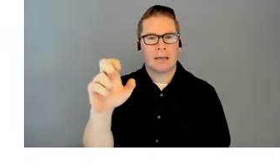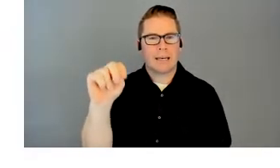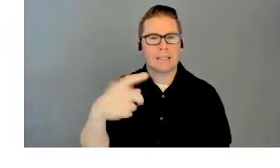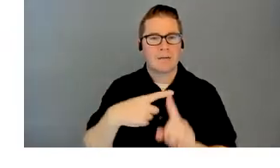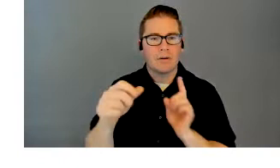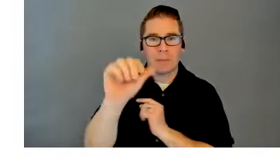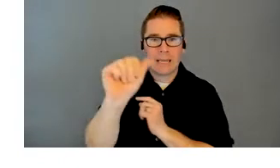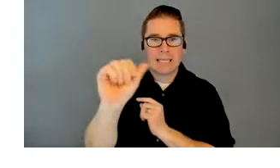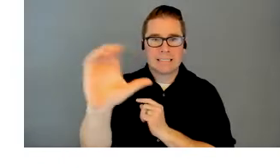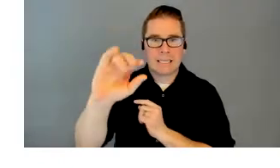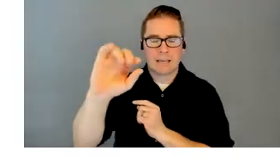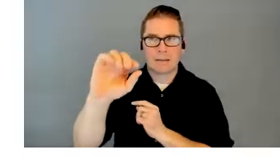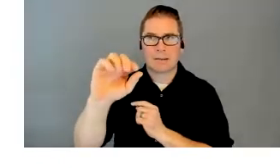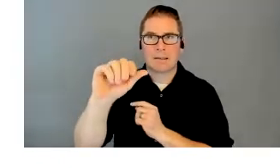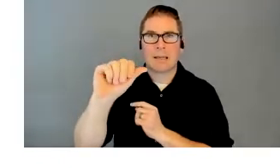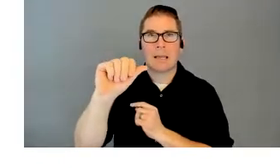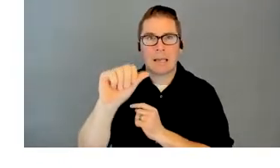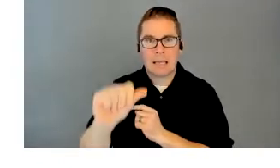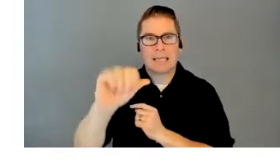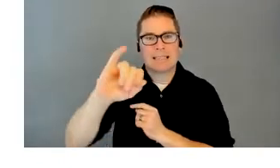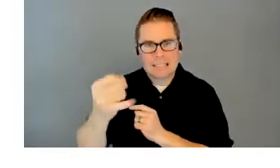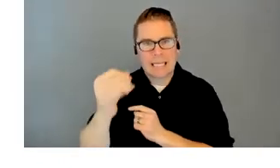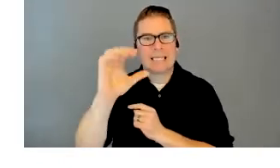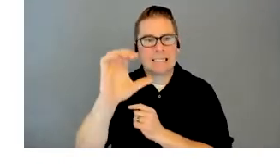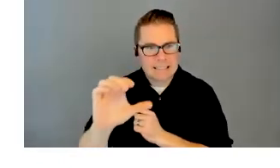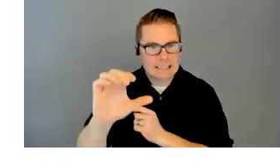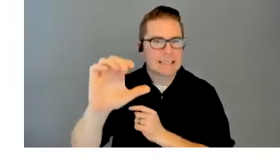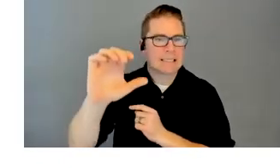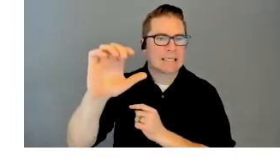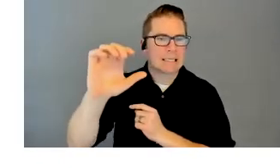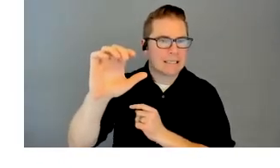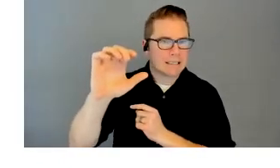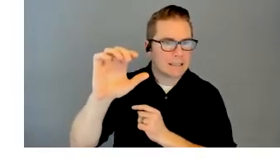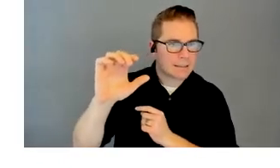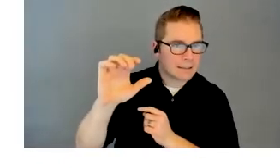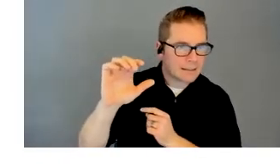and the Academic Senate checklist and the academic setting checklist. Thank you.